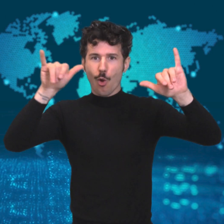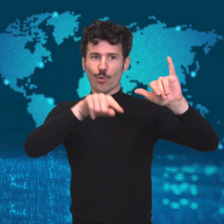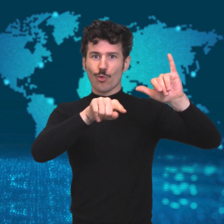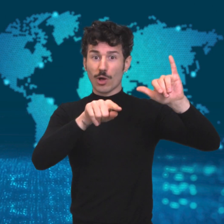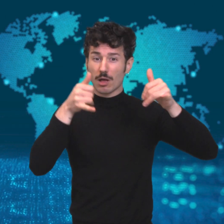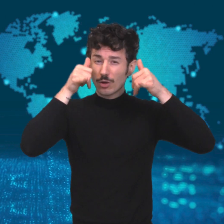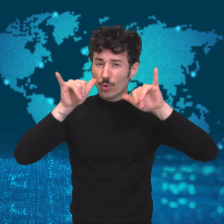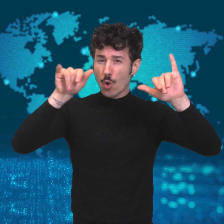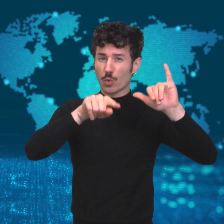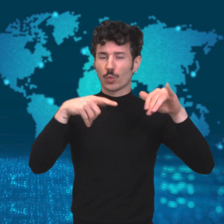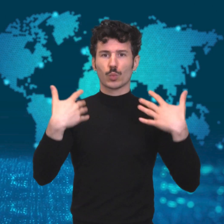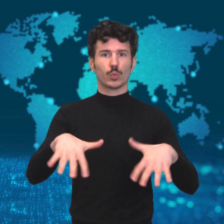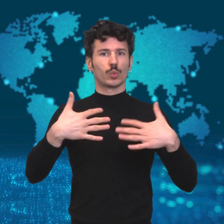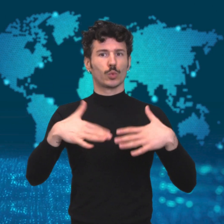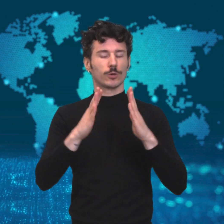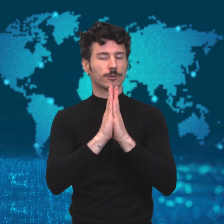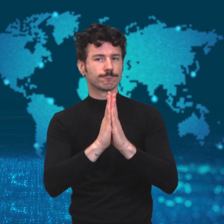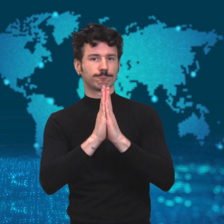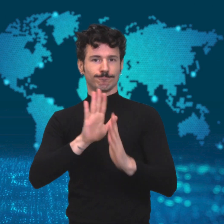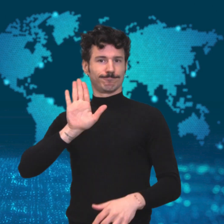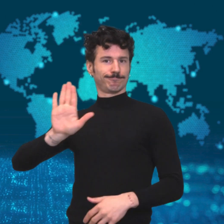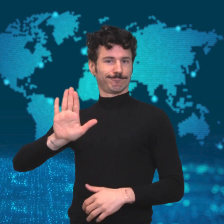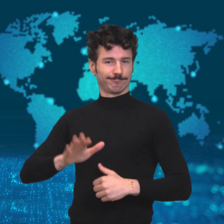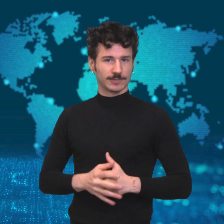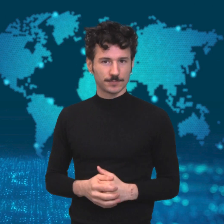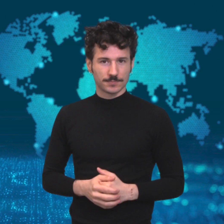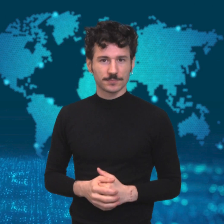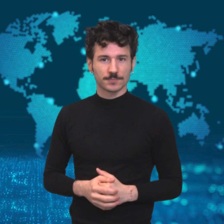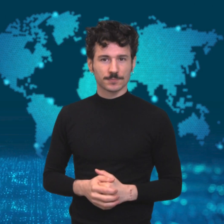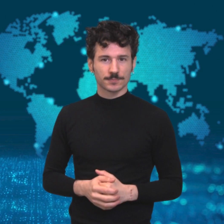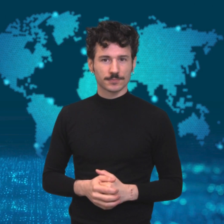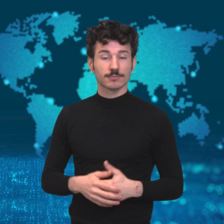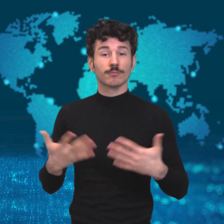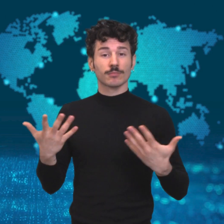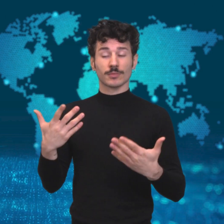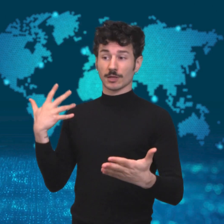sacred and worshipped by the Hindus.